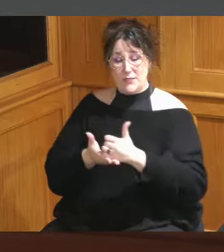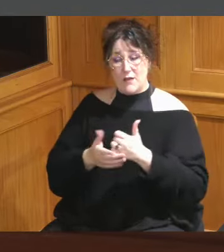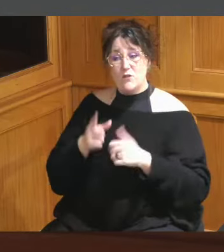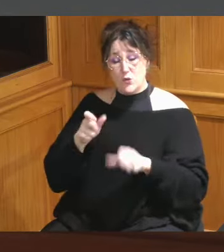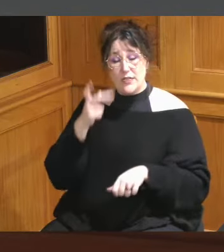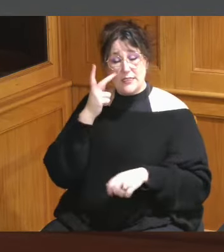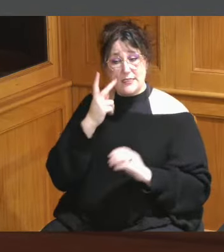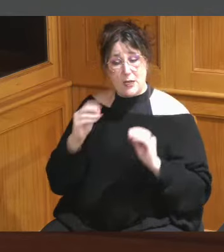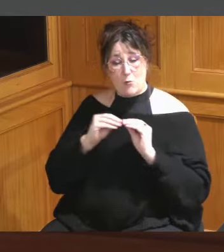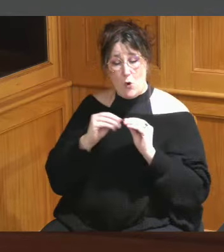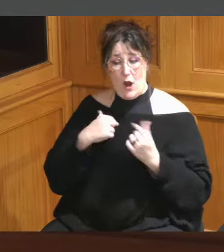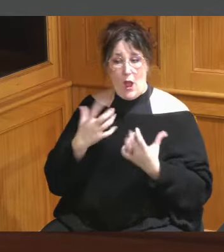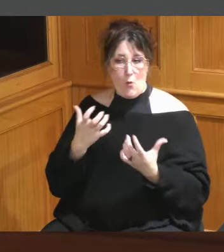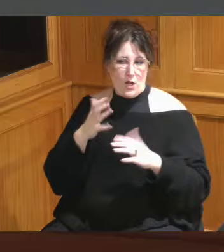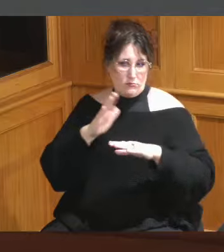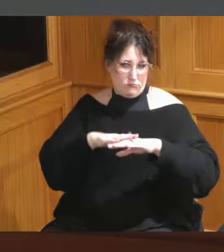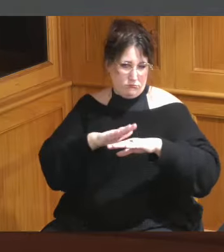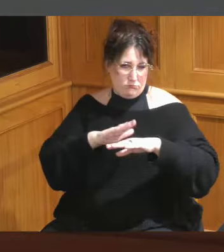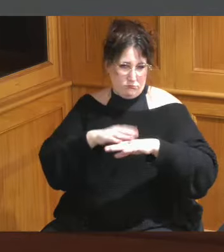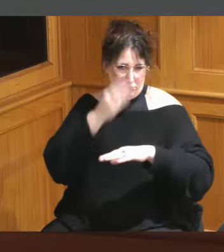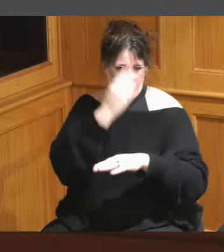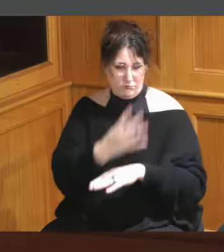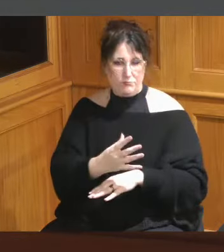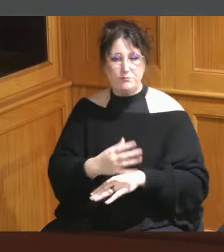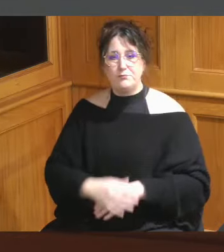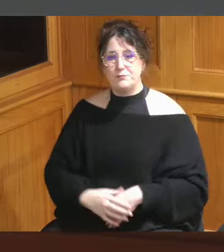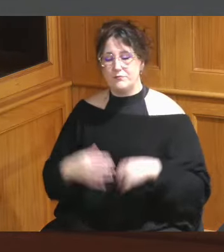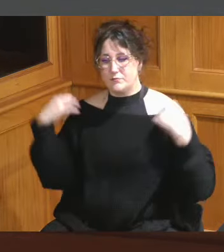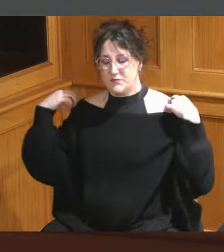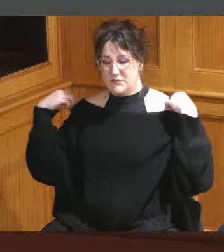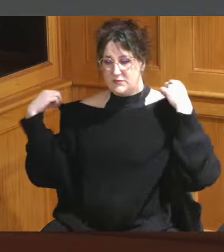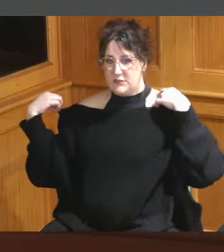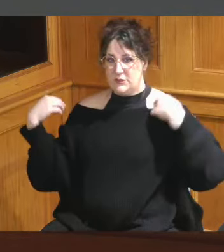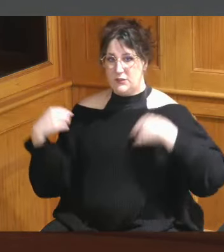So, I just wanted to put it out there when they do come forward. We typically call them a 514